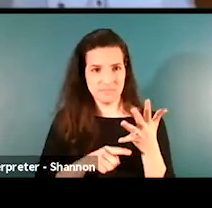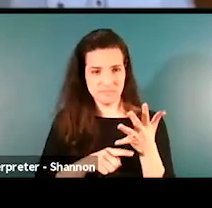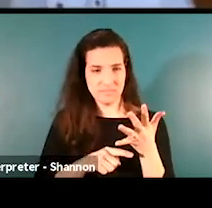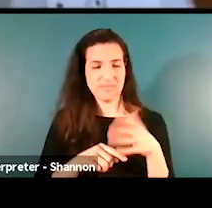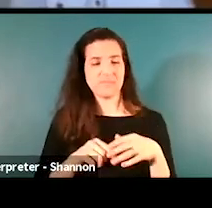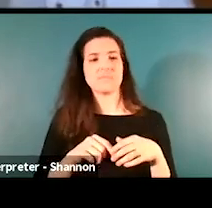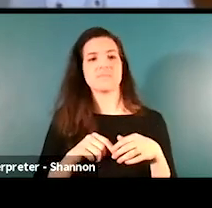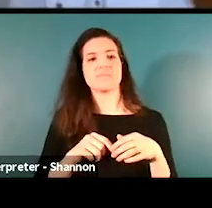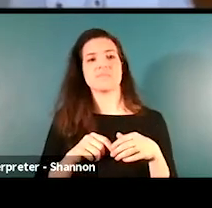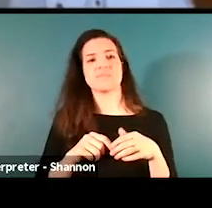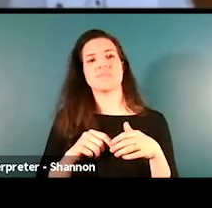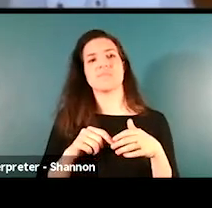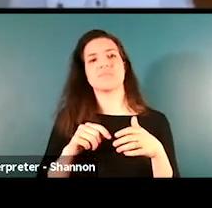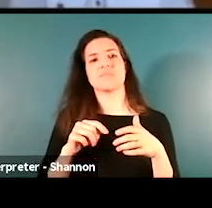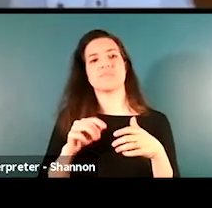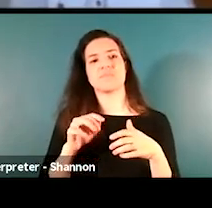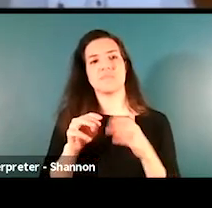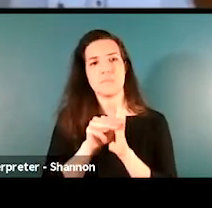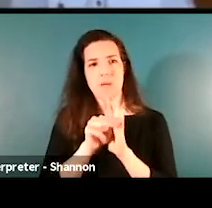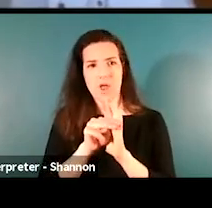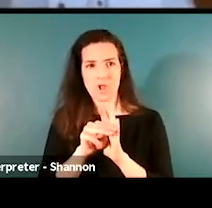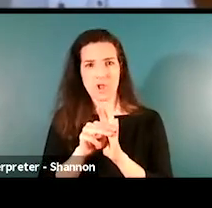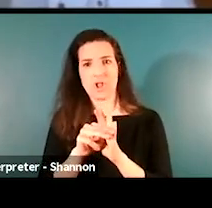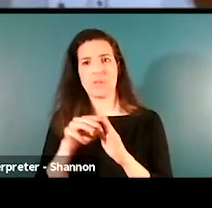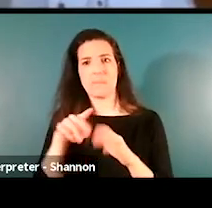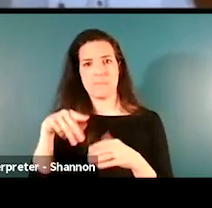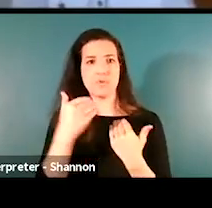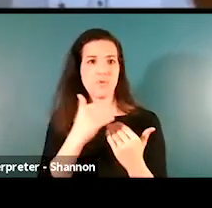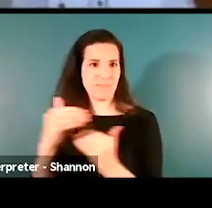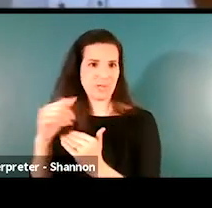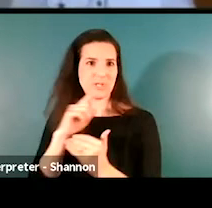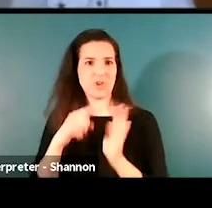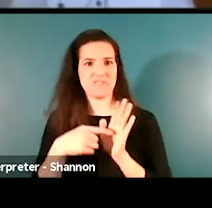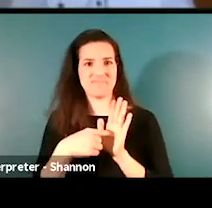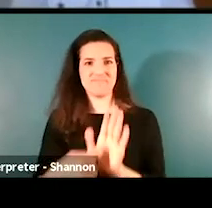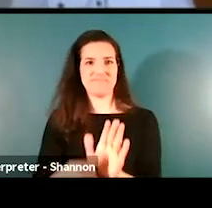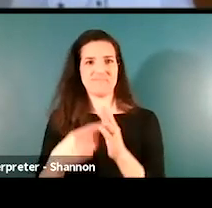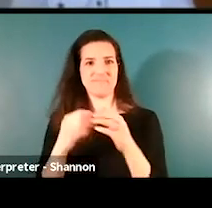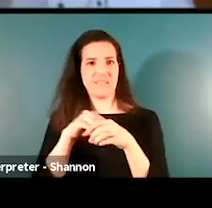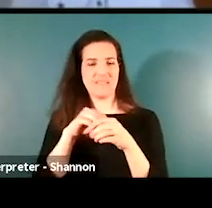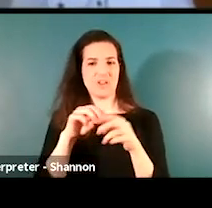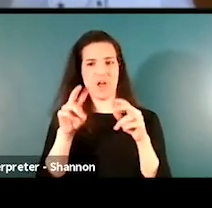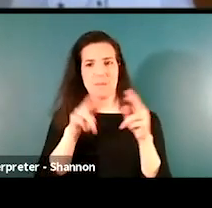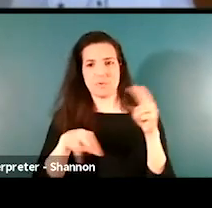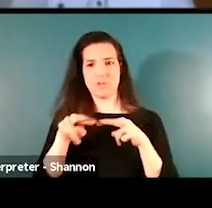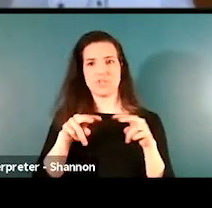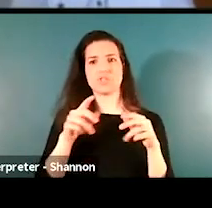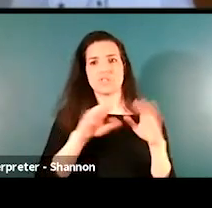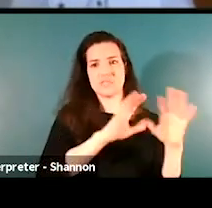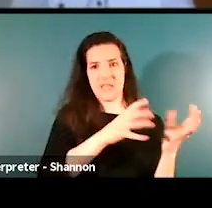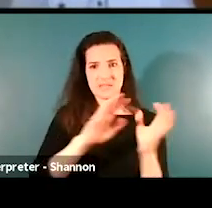Model parameters are estimated over the observations set in advance to propagation.